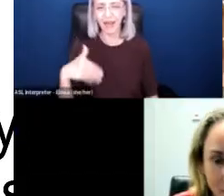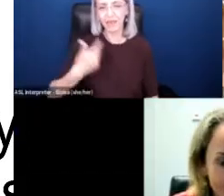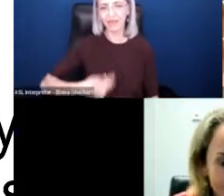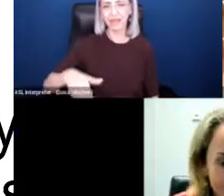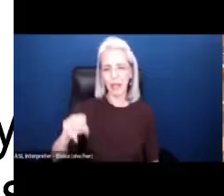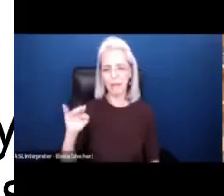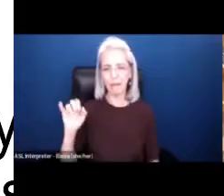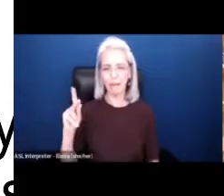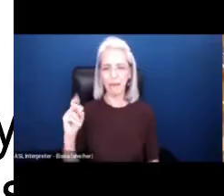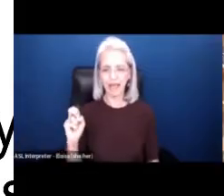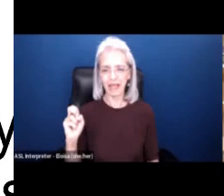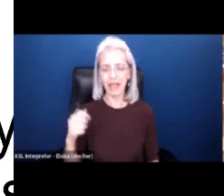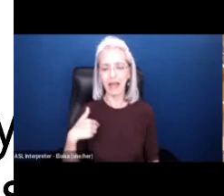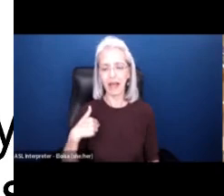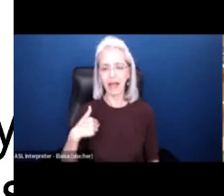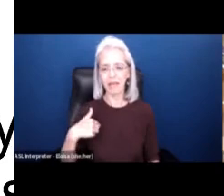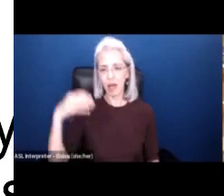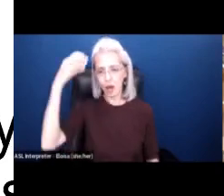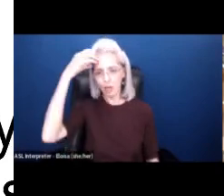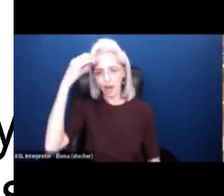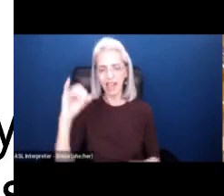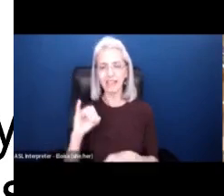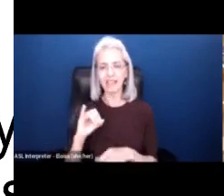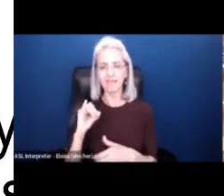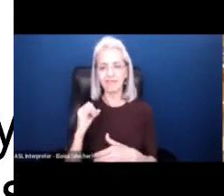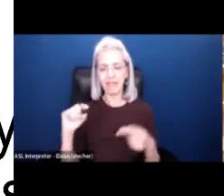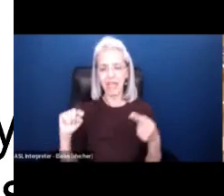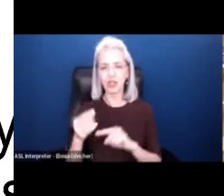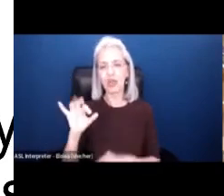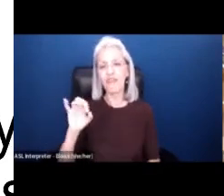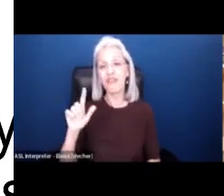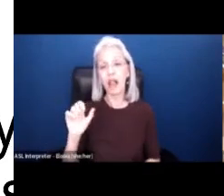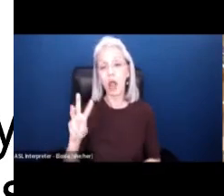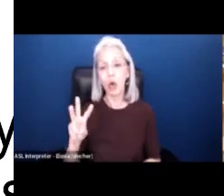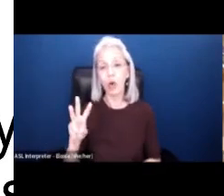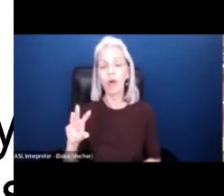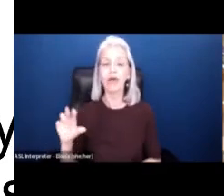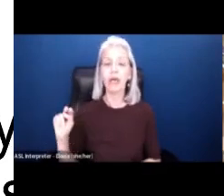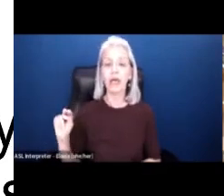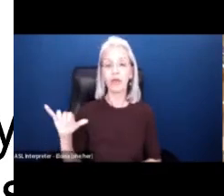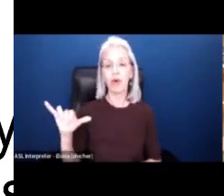I, a Brain Injury Fellow at NYU. And that's a division of Physical Medicine and